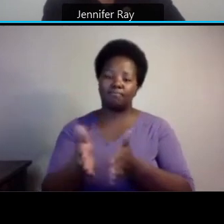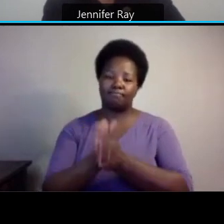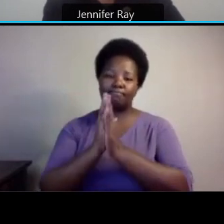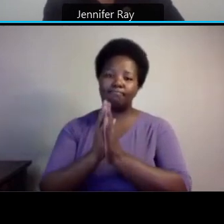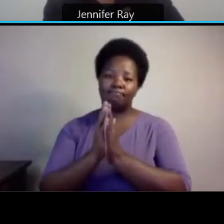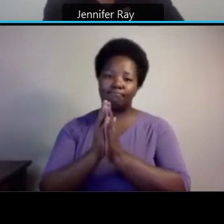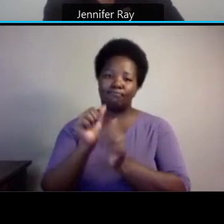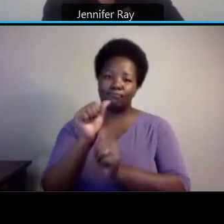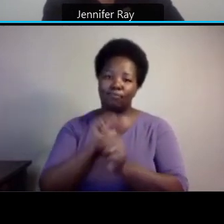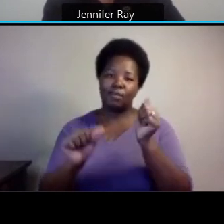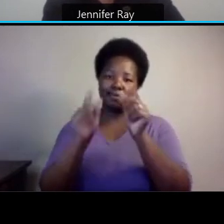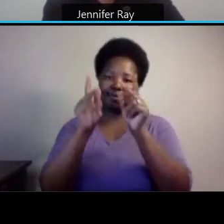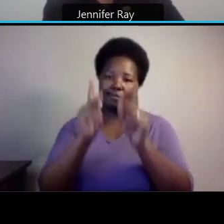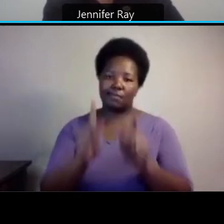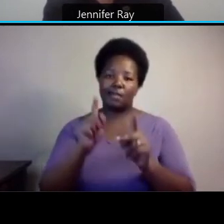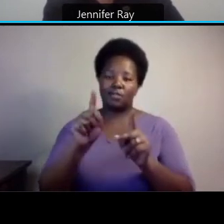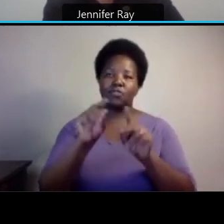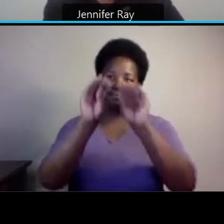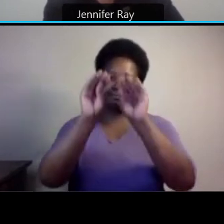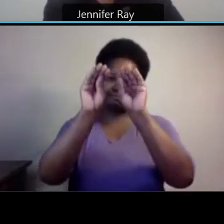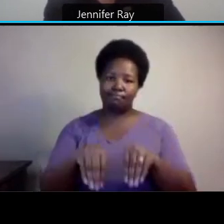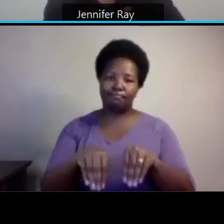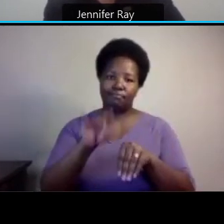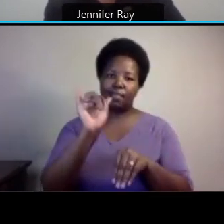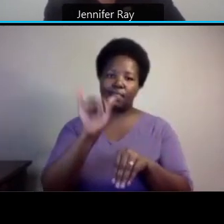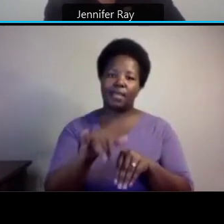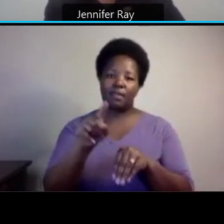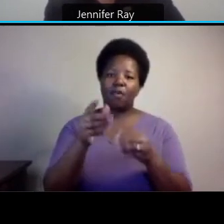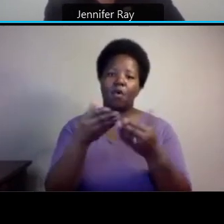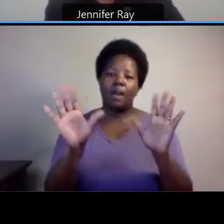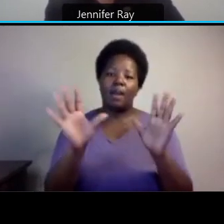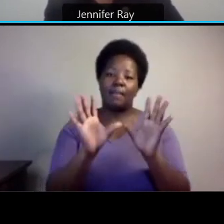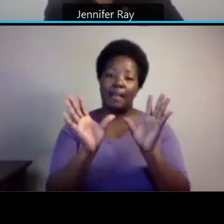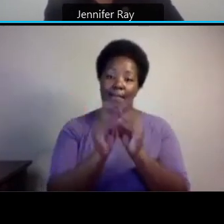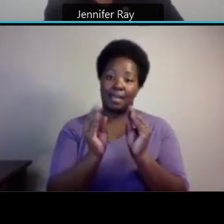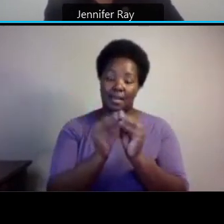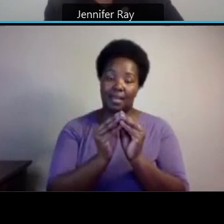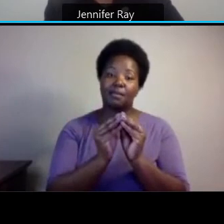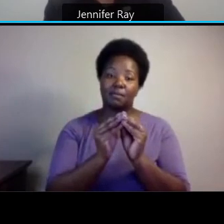certainly fill that out regarding the public meeting as a whole as well as any